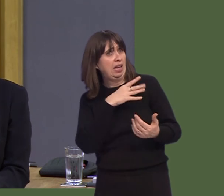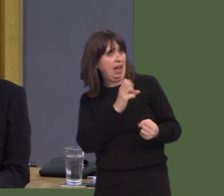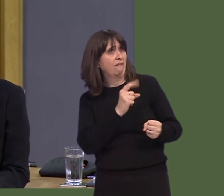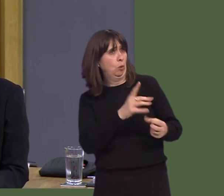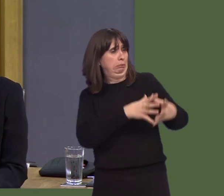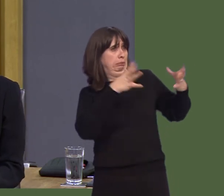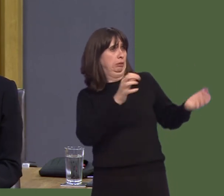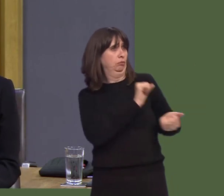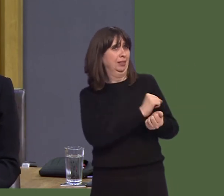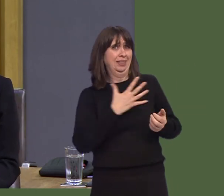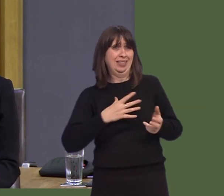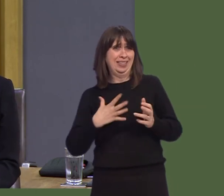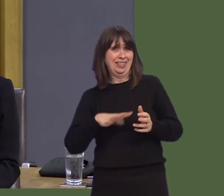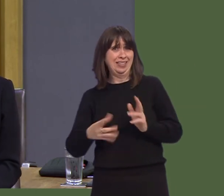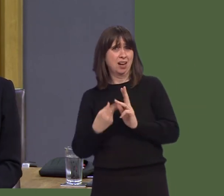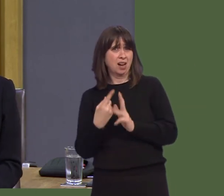found very difficult to treat.